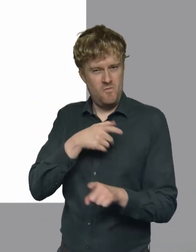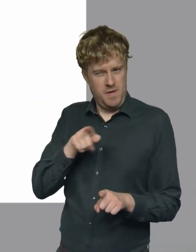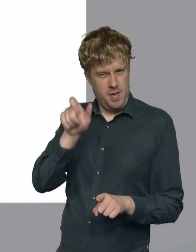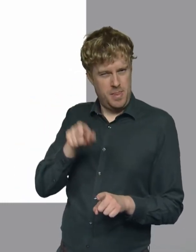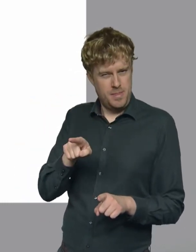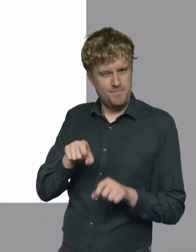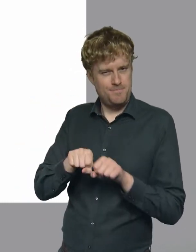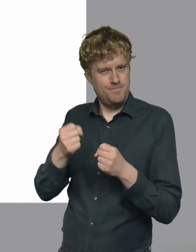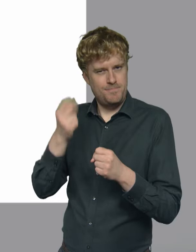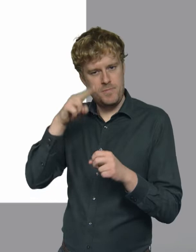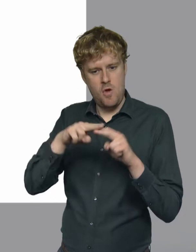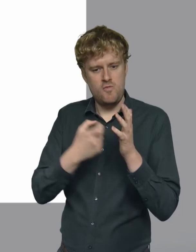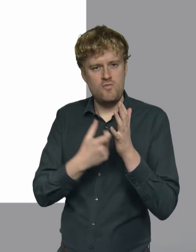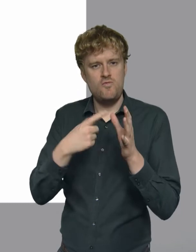has a broken bone, a fracture.